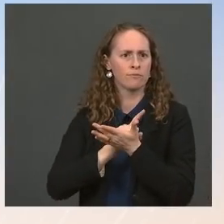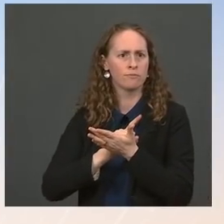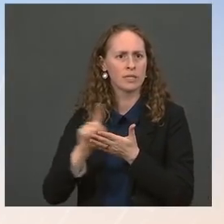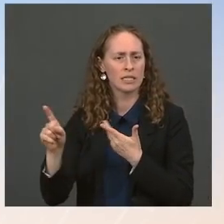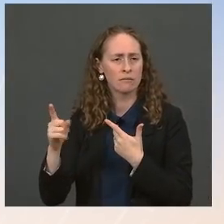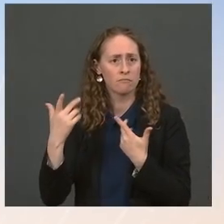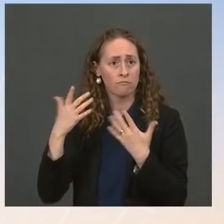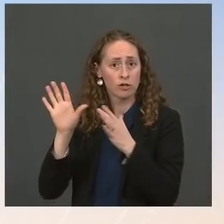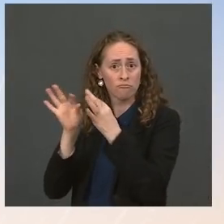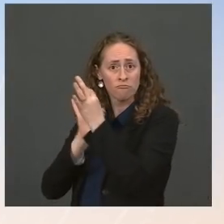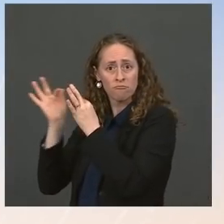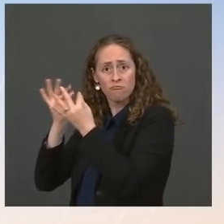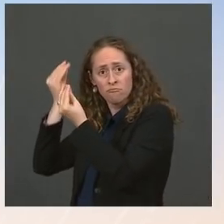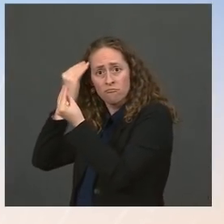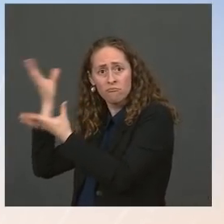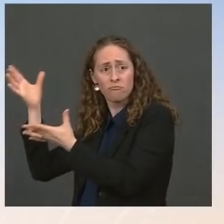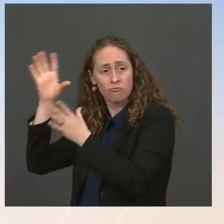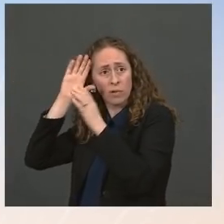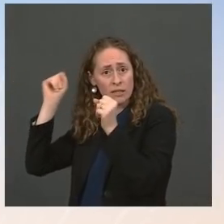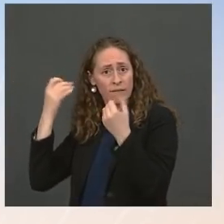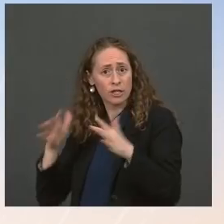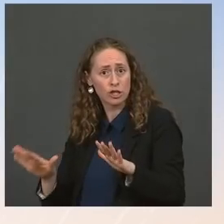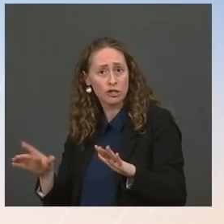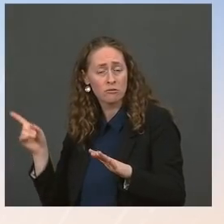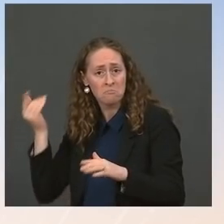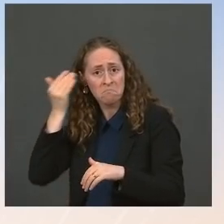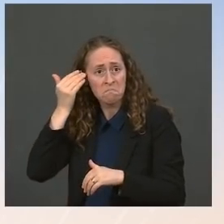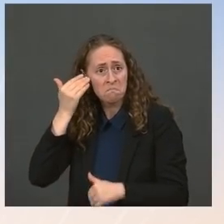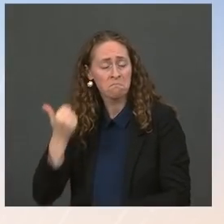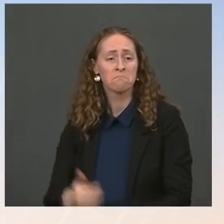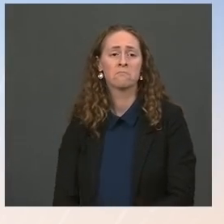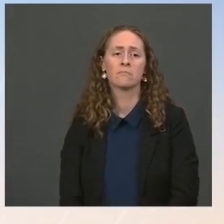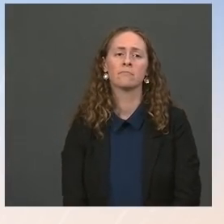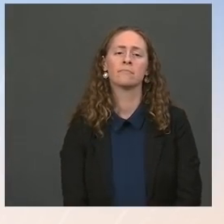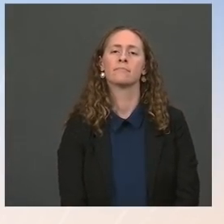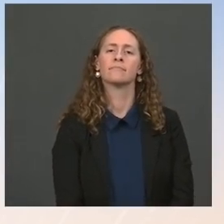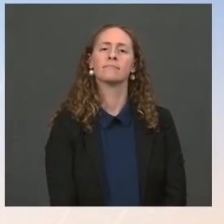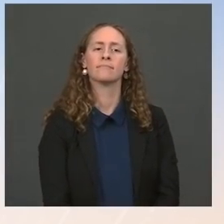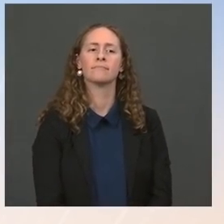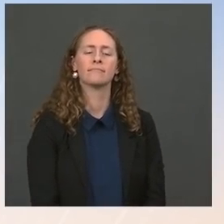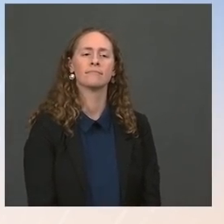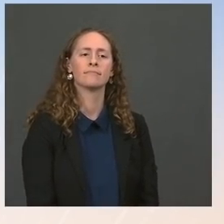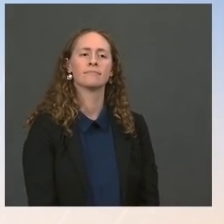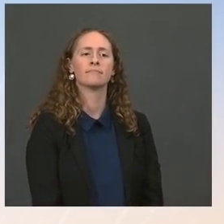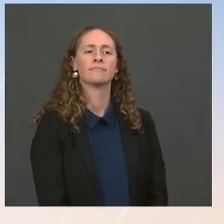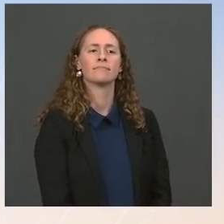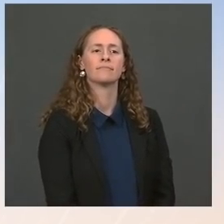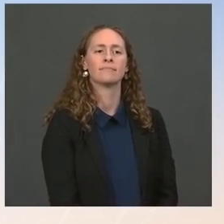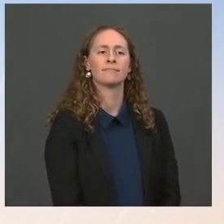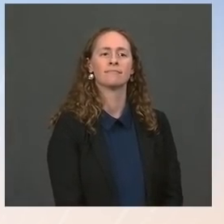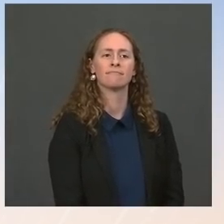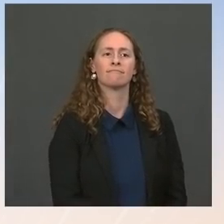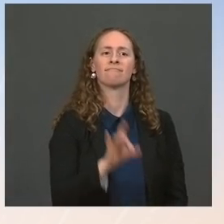of what we expect will be some sort of public report? Ms. Psaki: Right. So here's where this stands. This is a day of processes in the government; how fun.